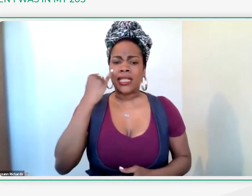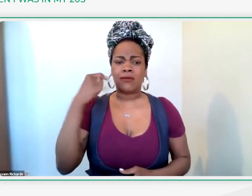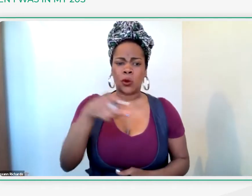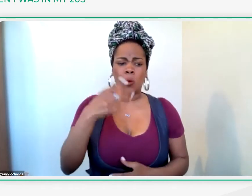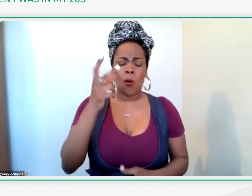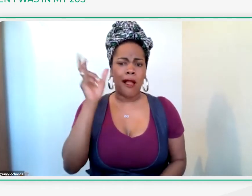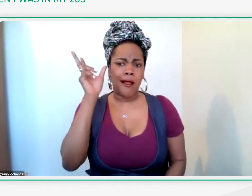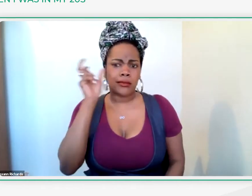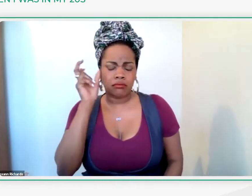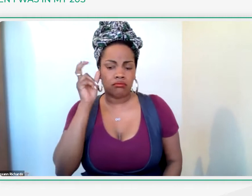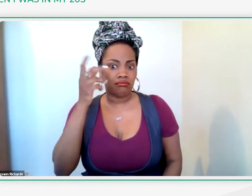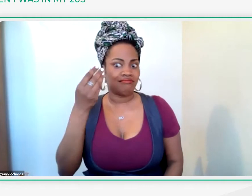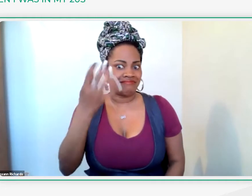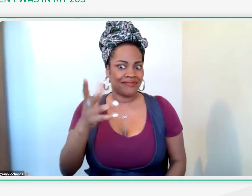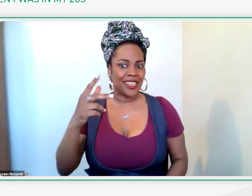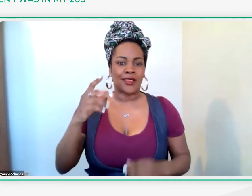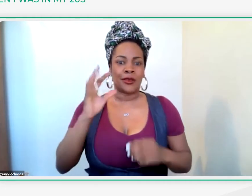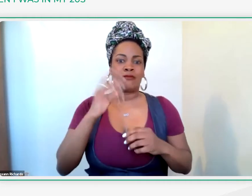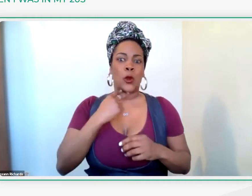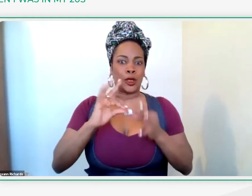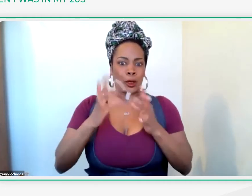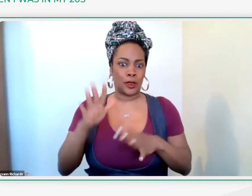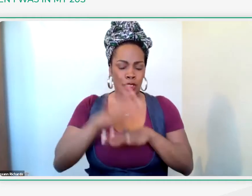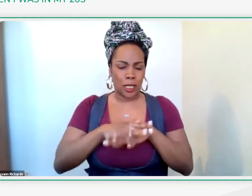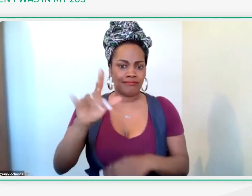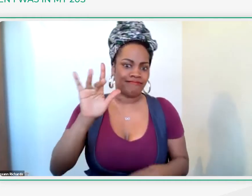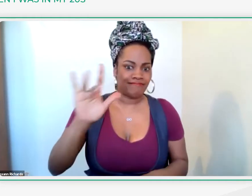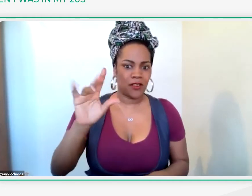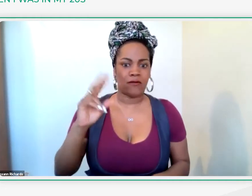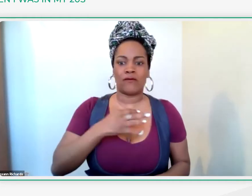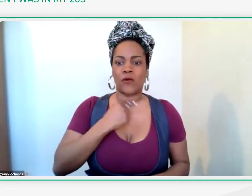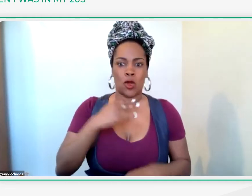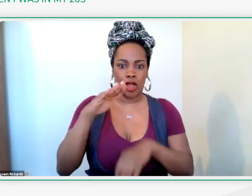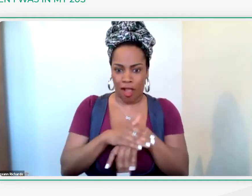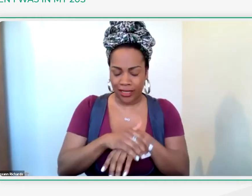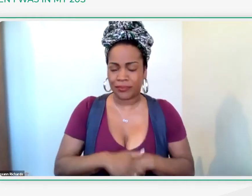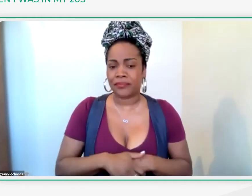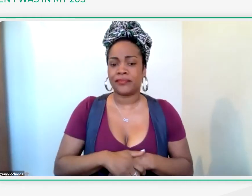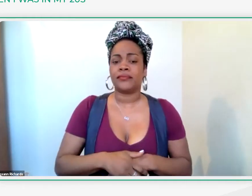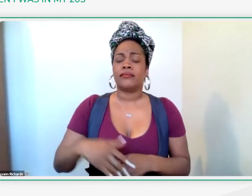On a laptop or computer you're able to see much clearer because it’s larger. There are voice interpreters.